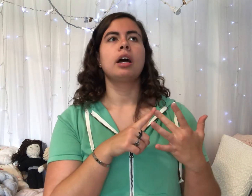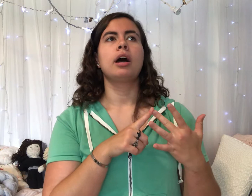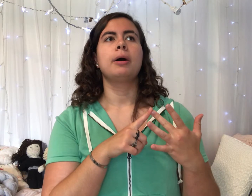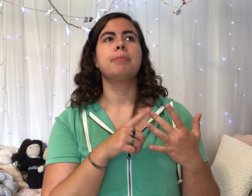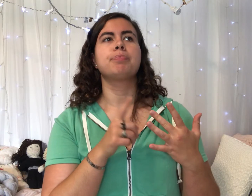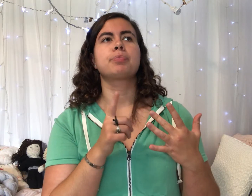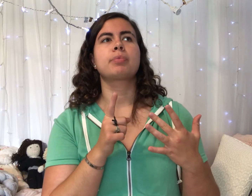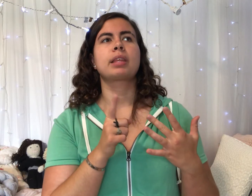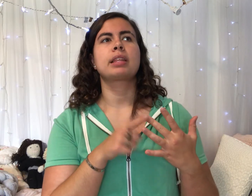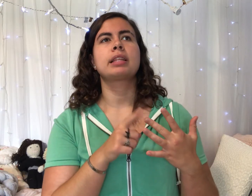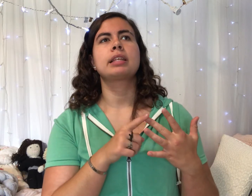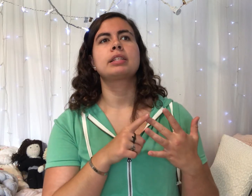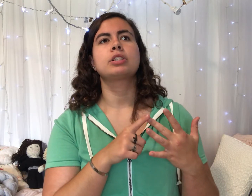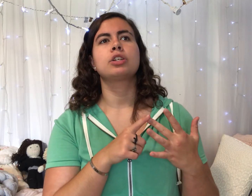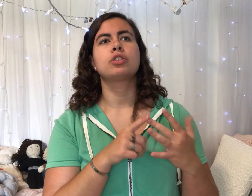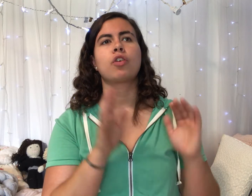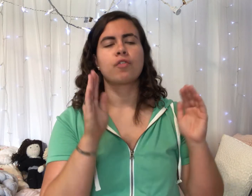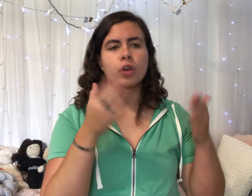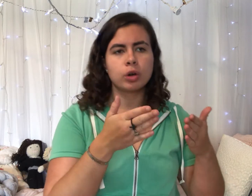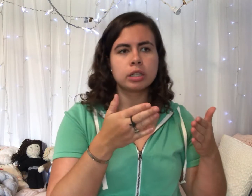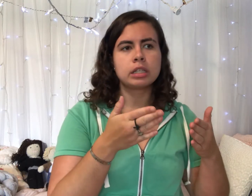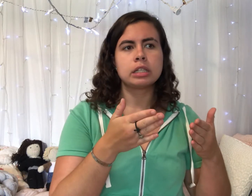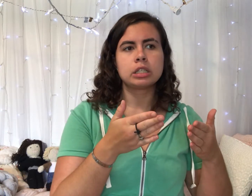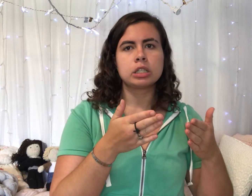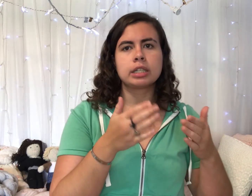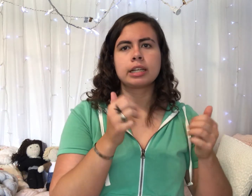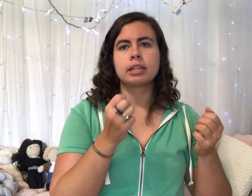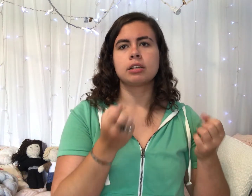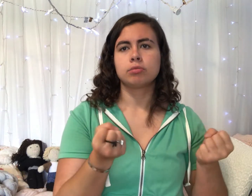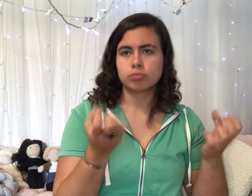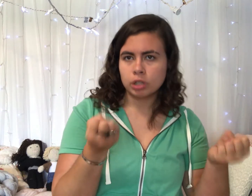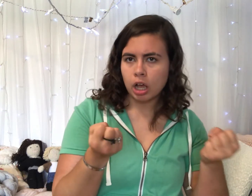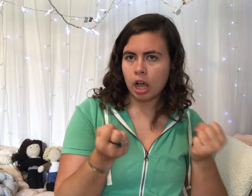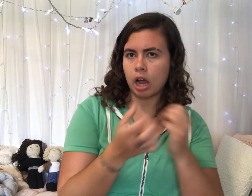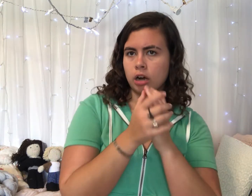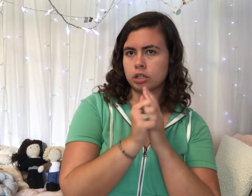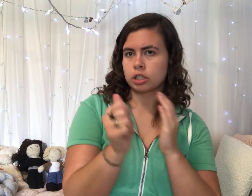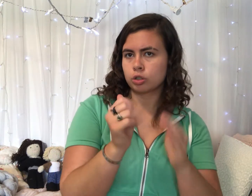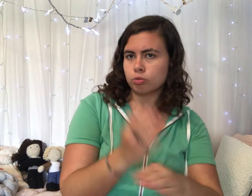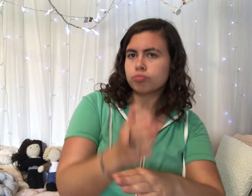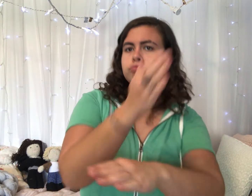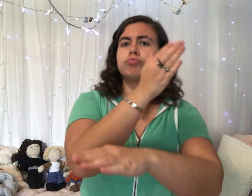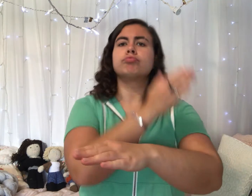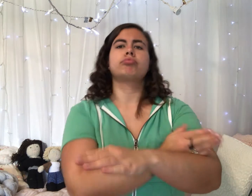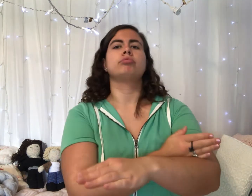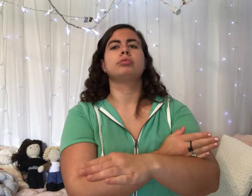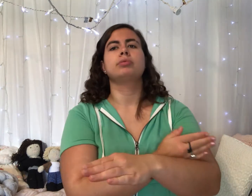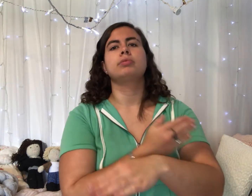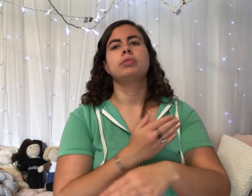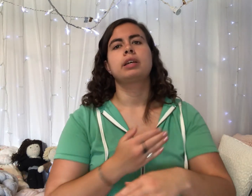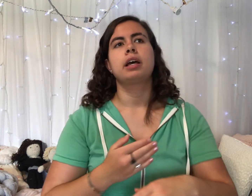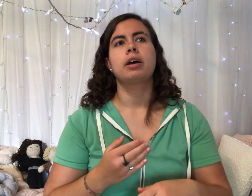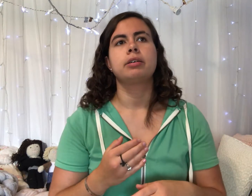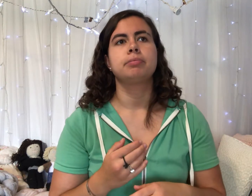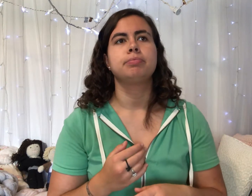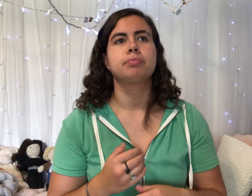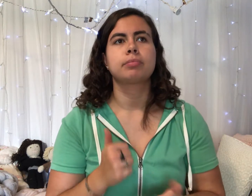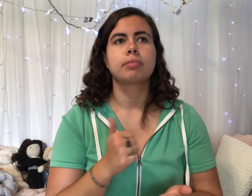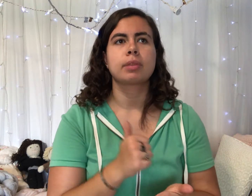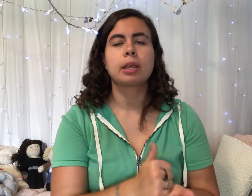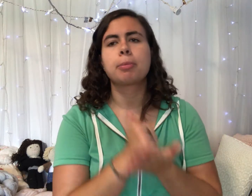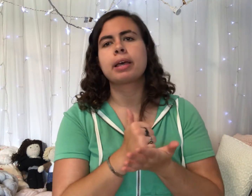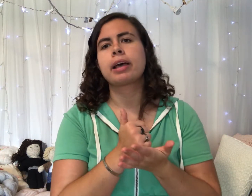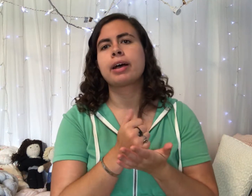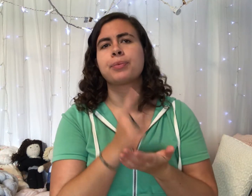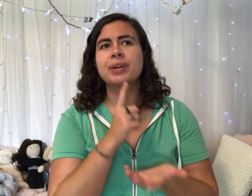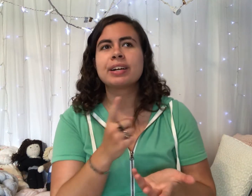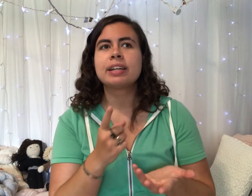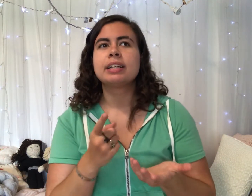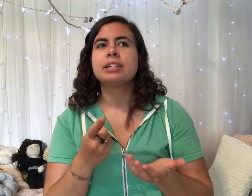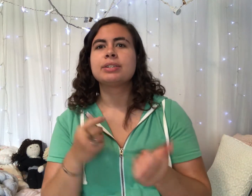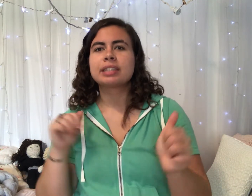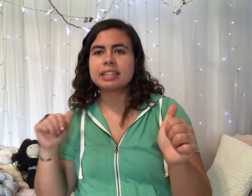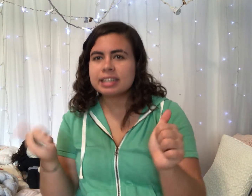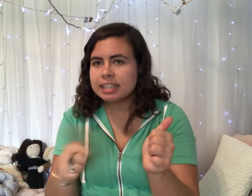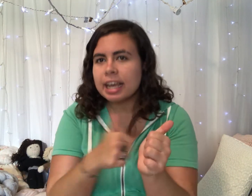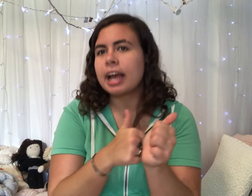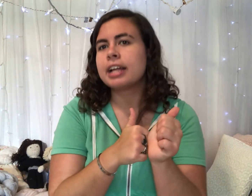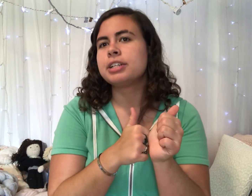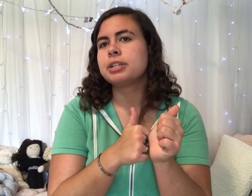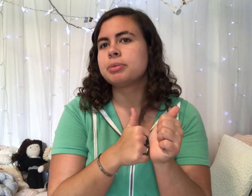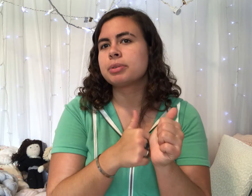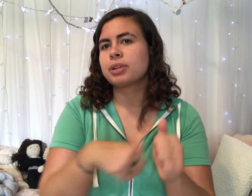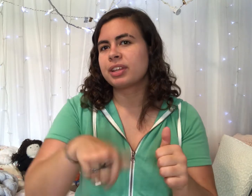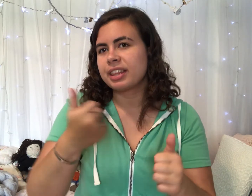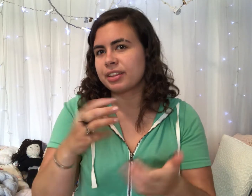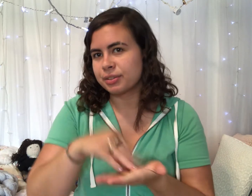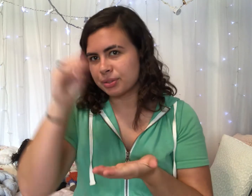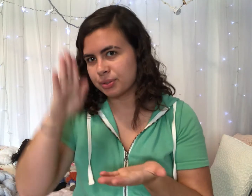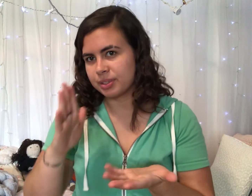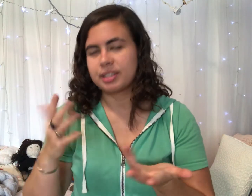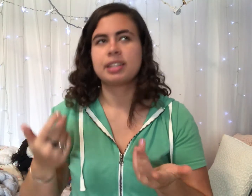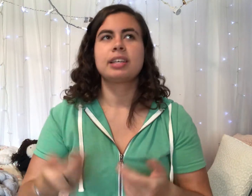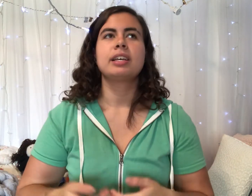The point of the class is to improve our signing skills. It's helping us catch up to the other students.